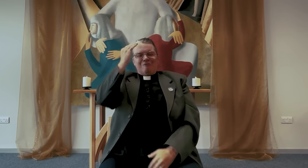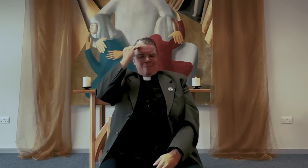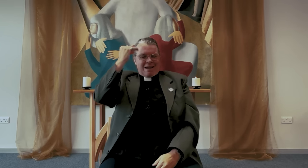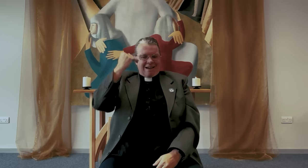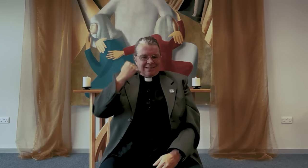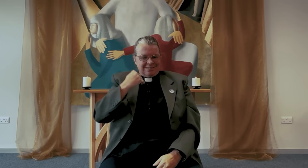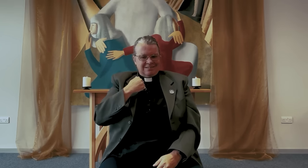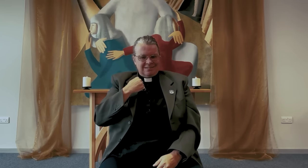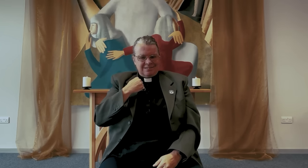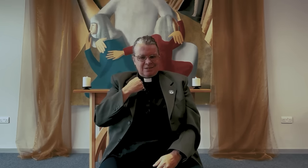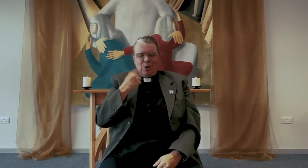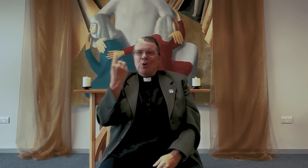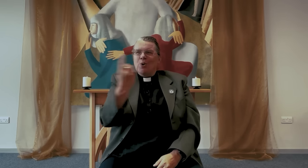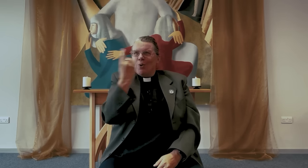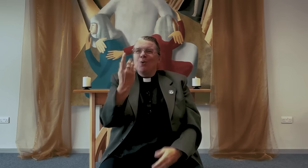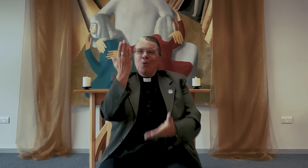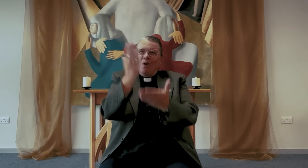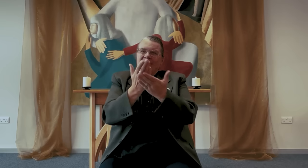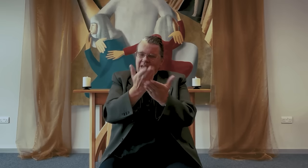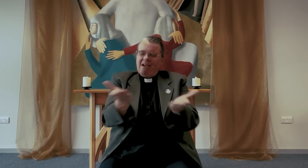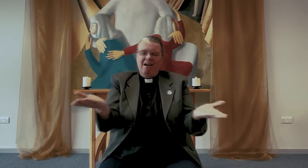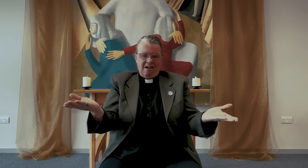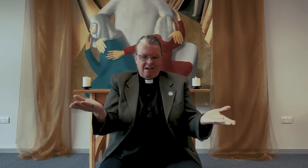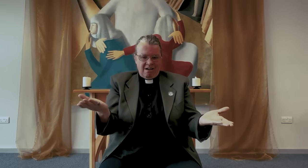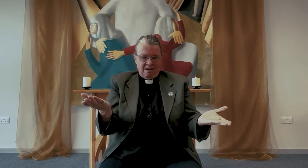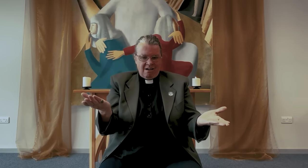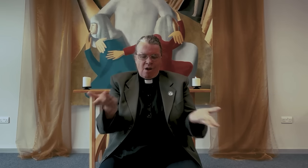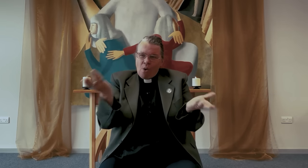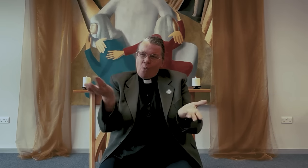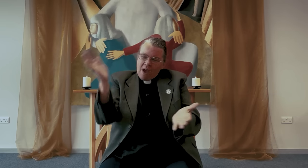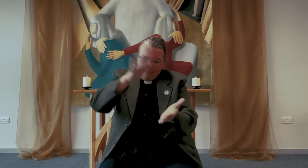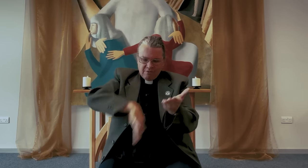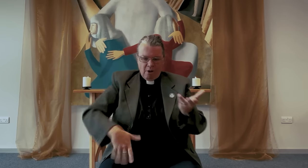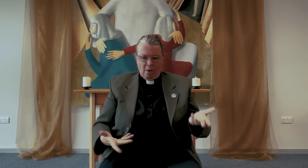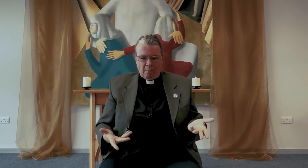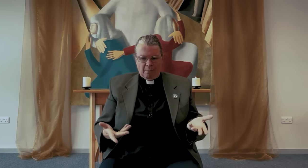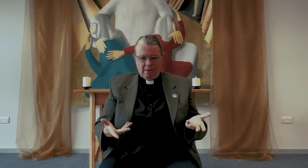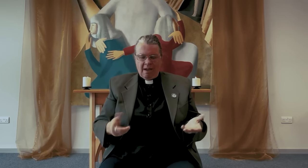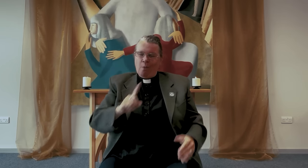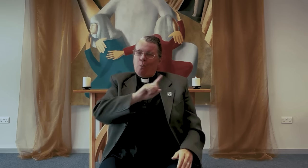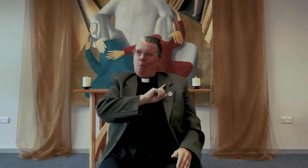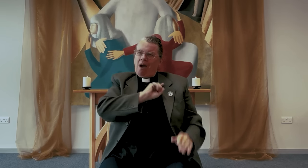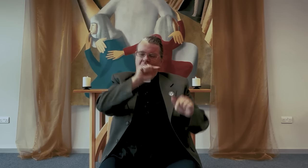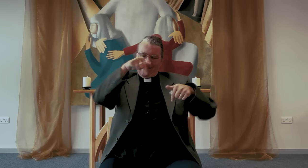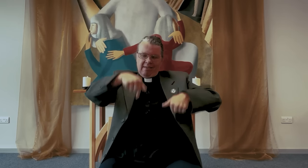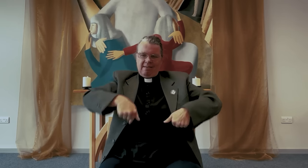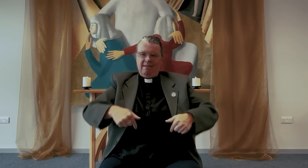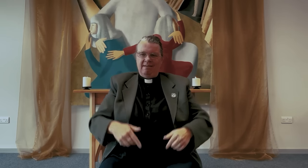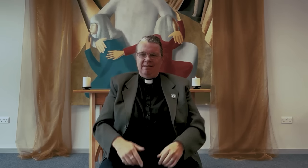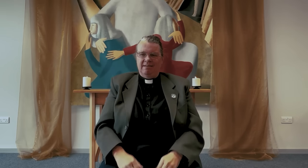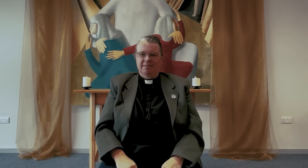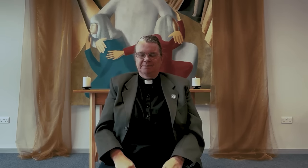is an opportunity to be reminded of who they are, where they have come from, and why they are here.